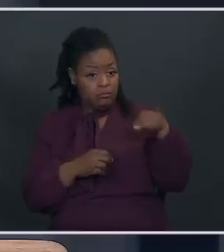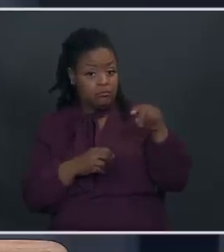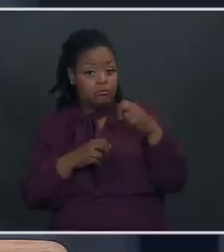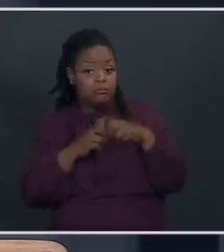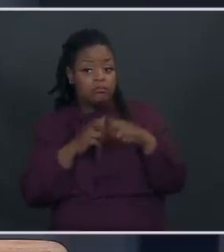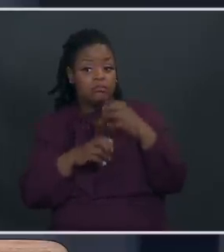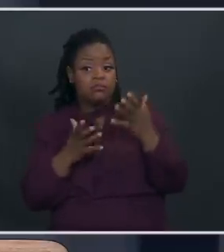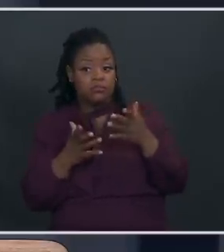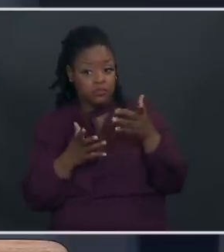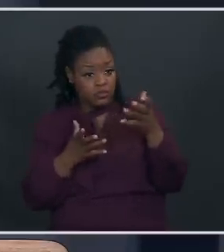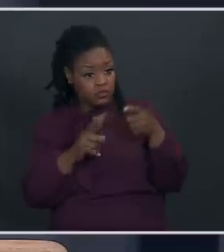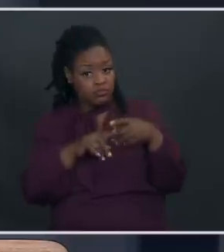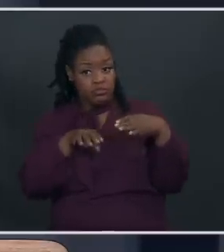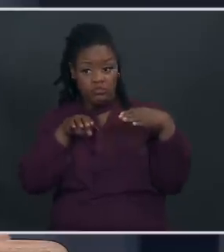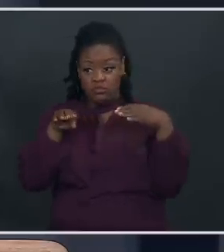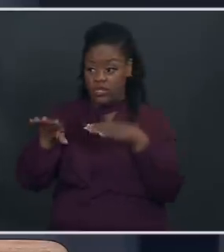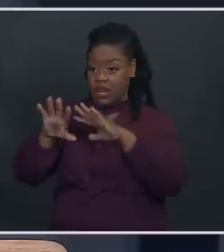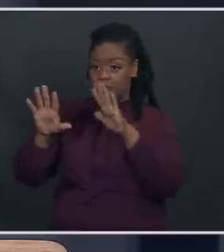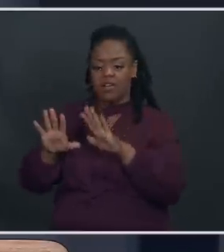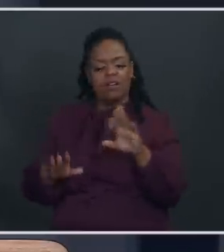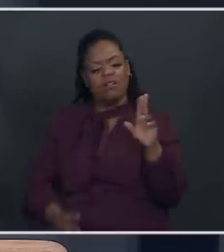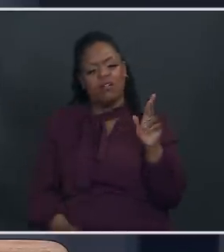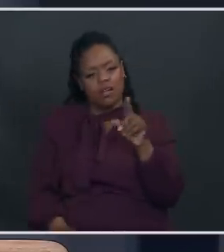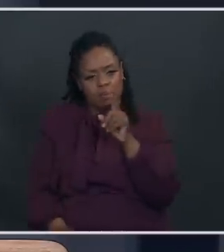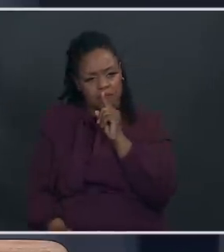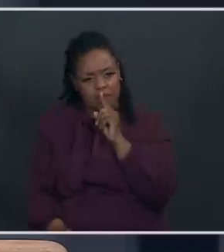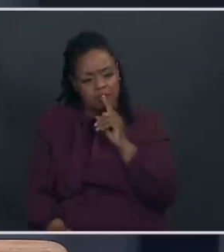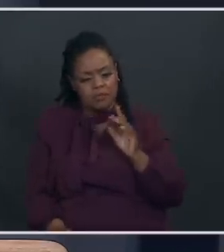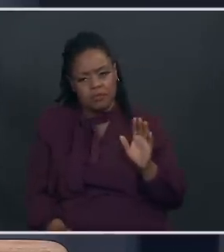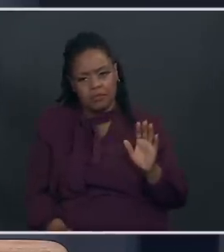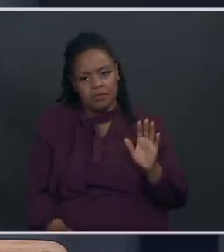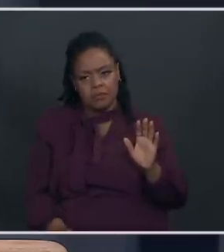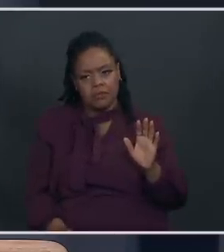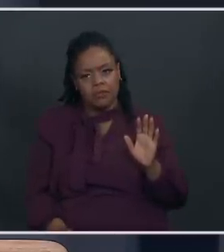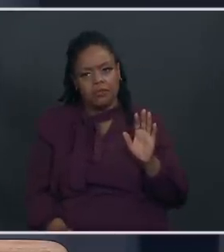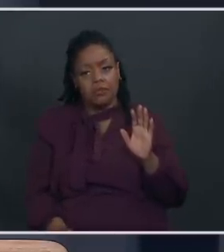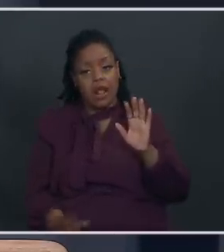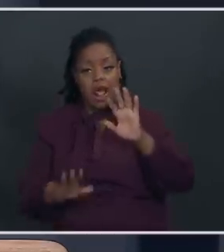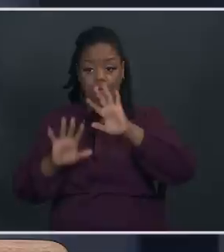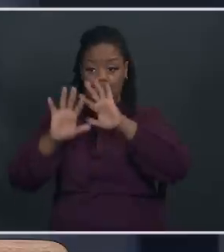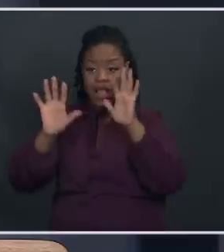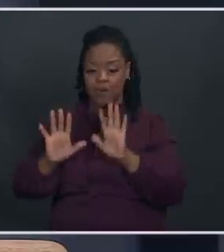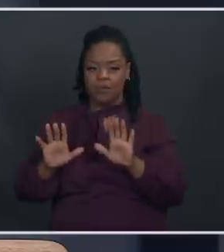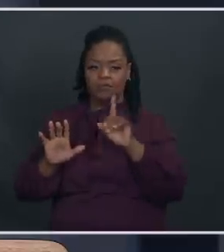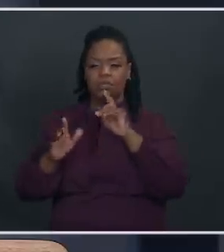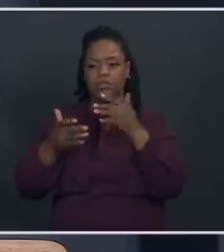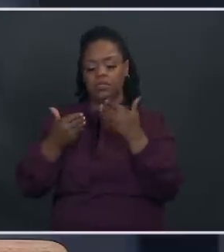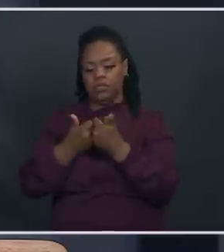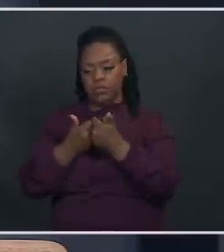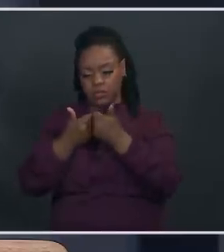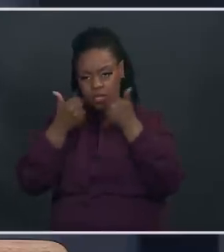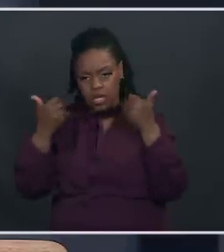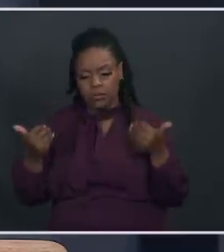But climate is a critical standalone issue that we have to deal on in the sense